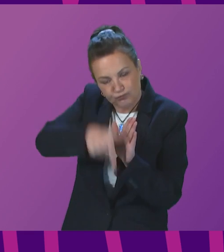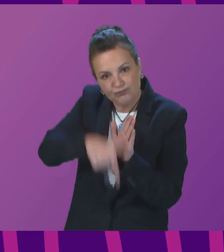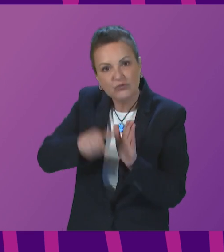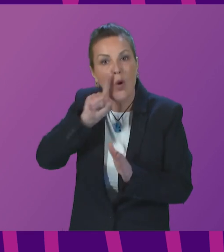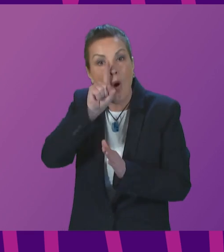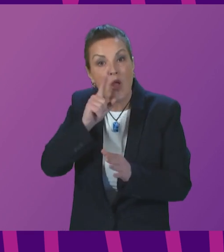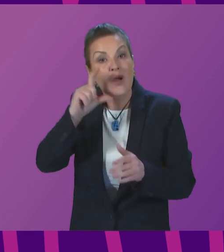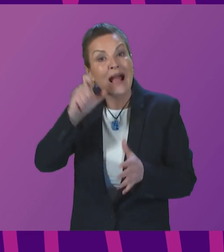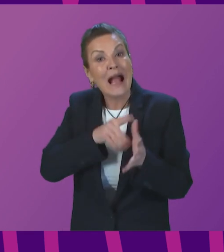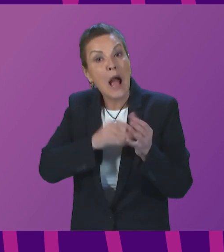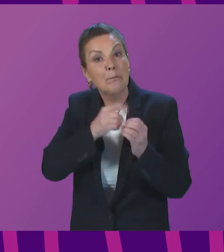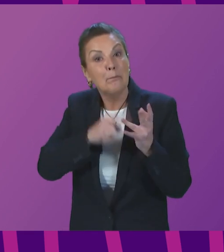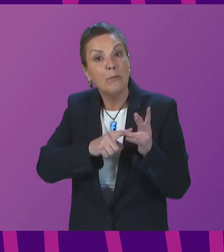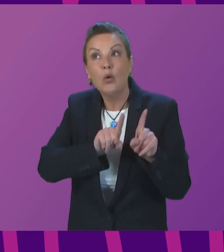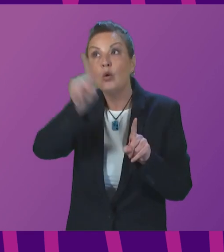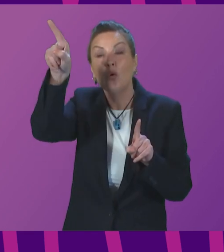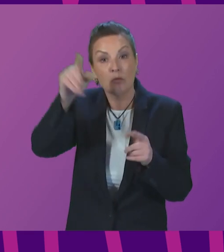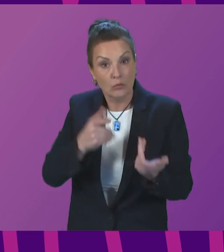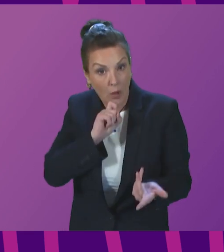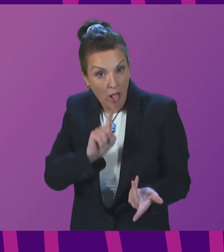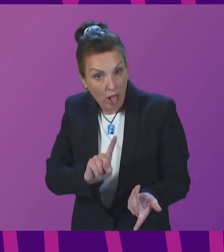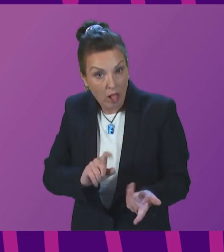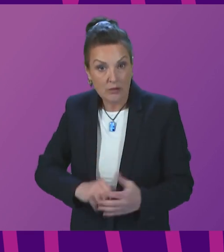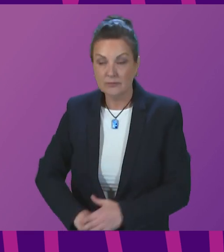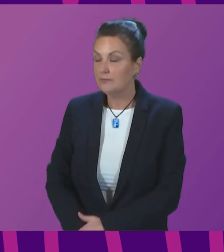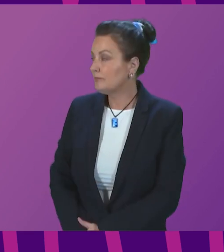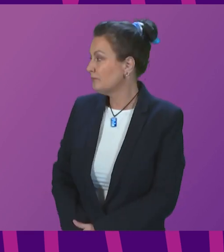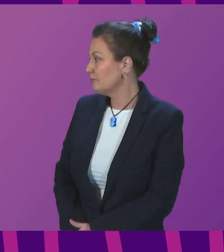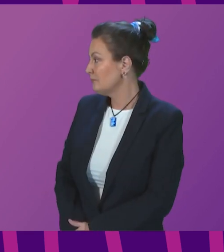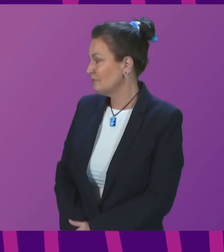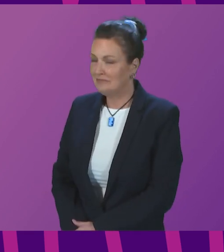I have made clear my views on Cambo—they are well known and well reported.